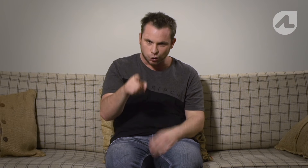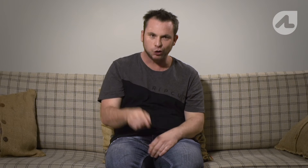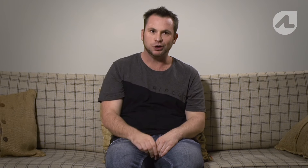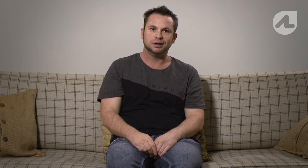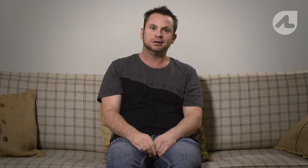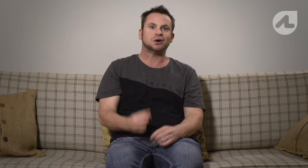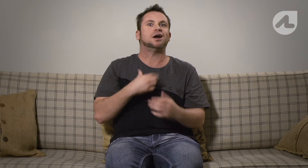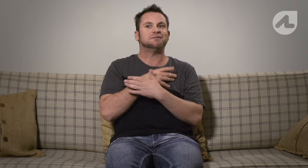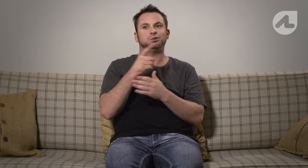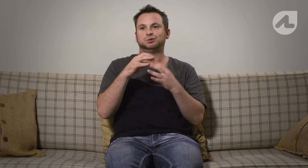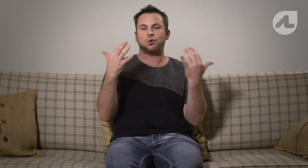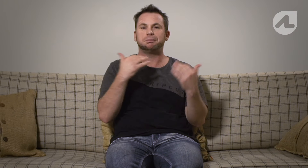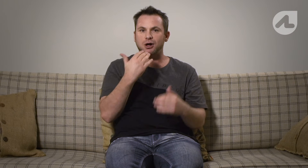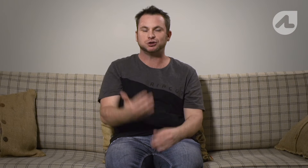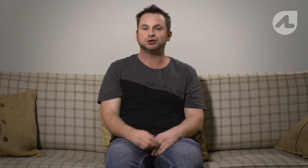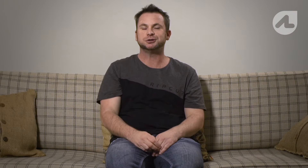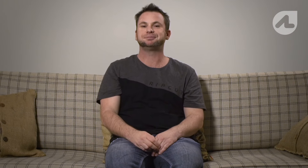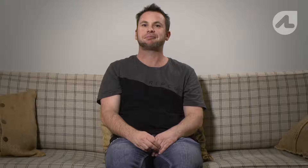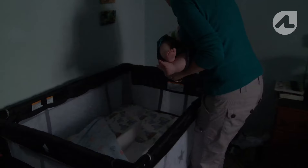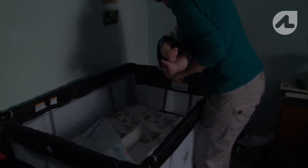I'm really proud of her. I love her so much.